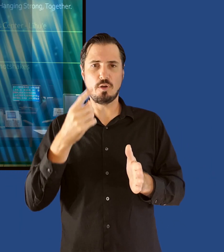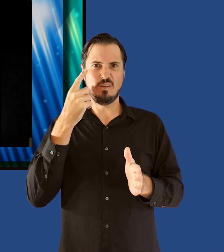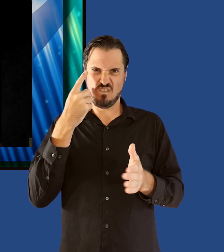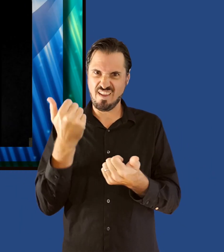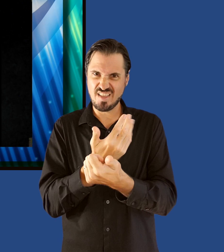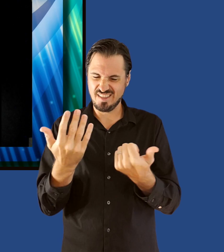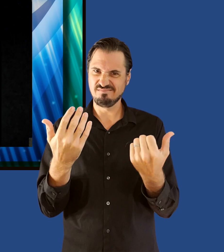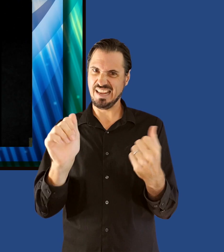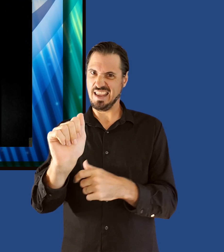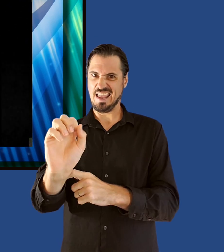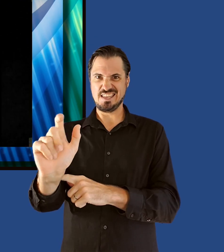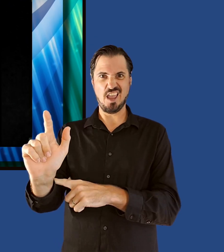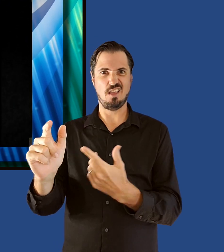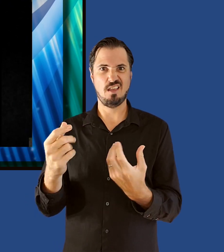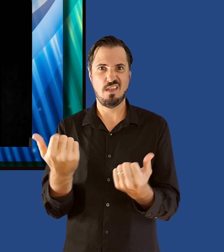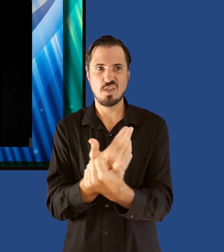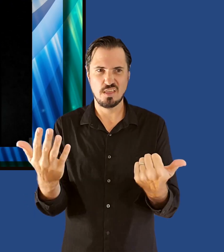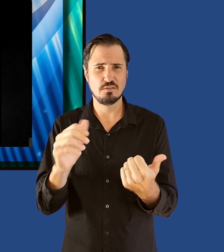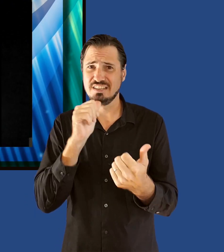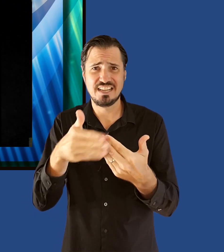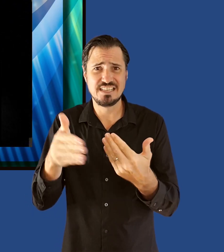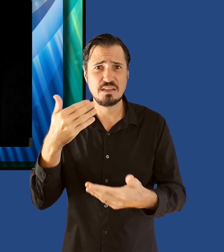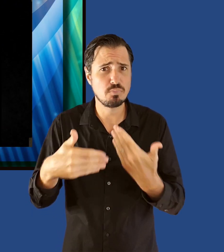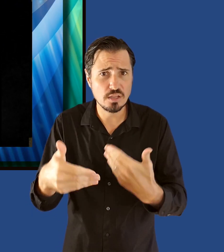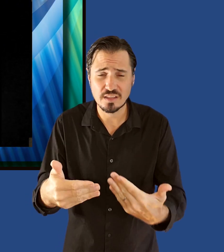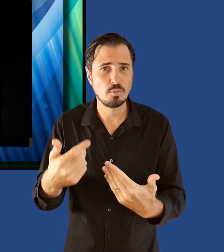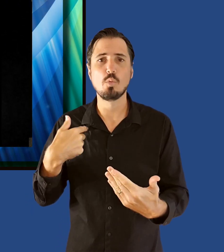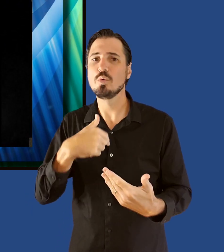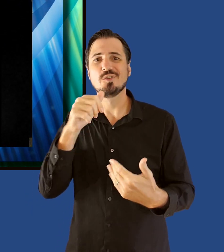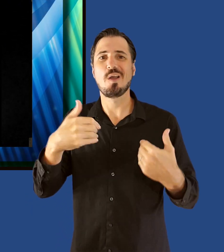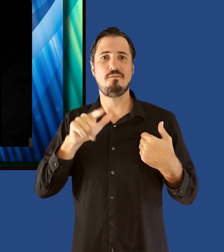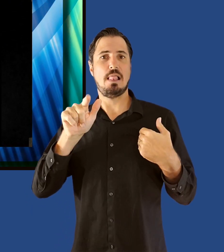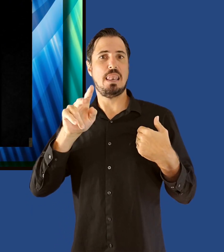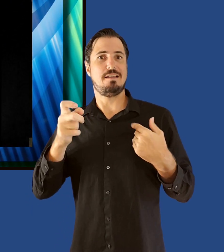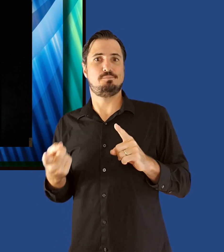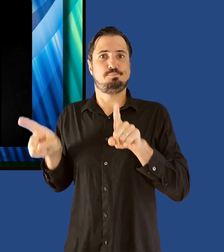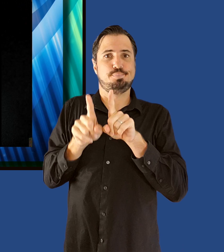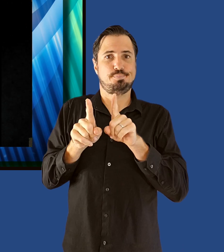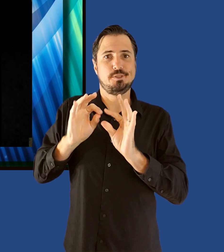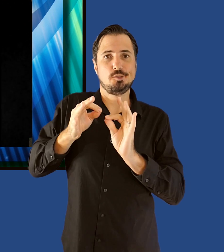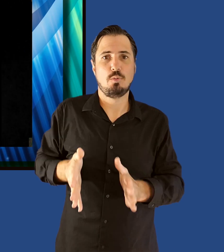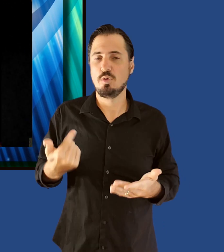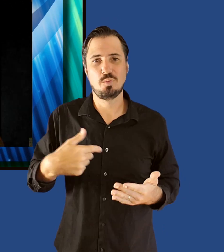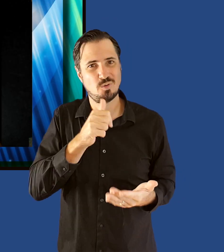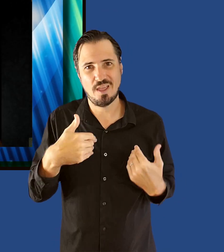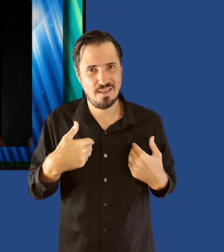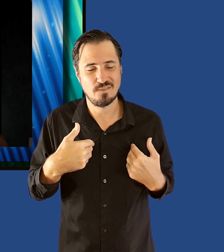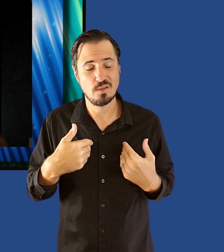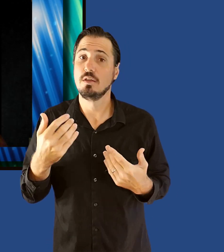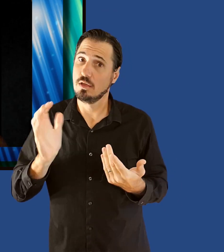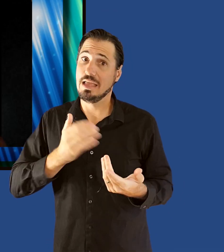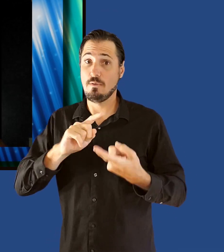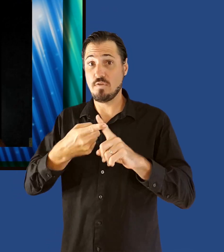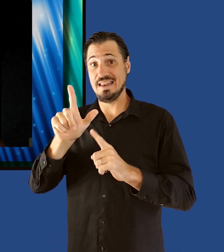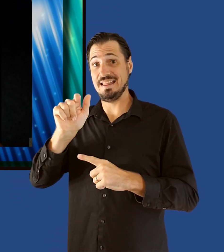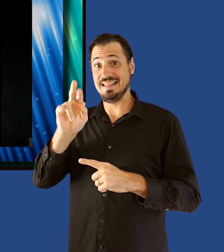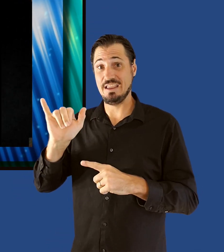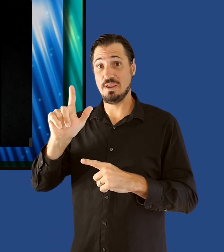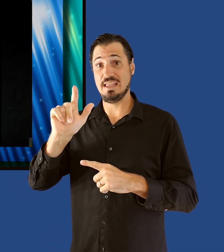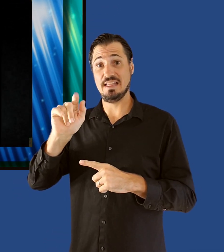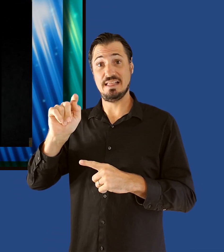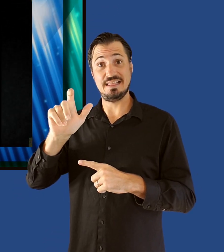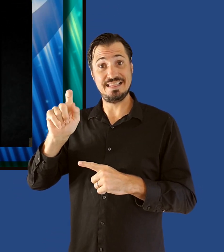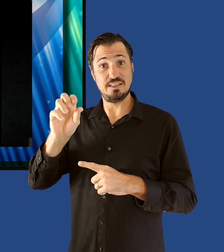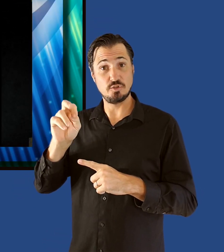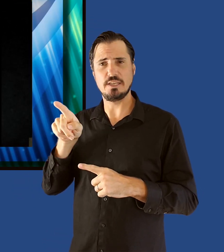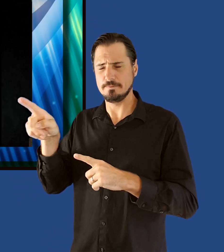As a solution, our friend Larry Littleton volunteered to interpret our videos, and spent many hours in those early days to develop a system to interpret our videos from a remote location.